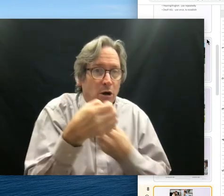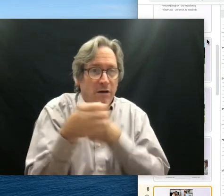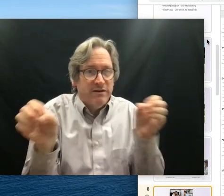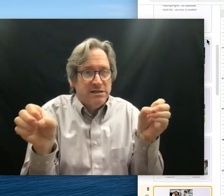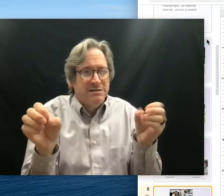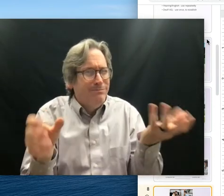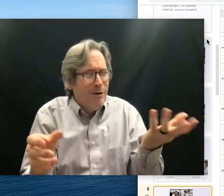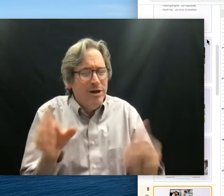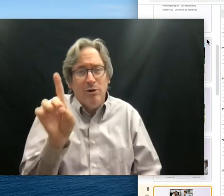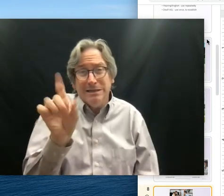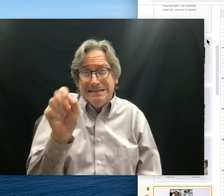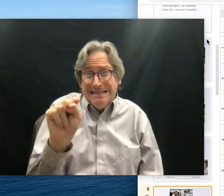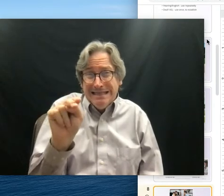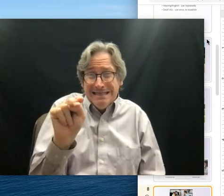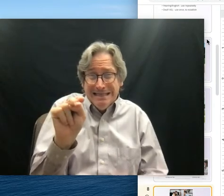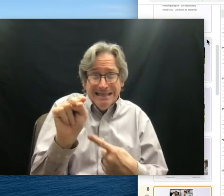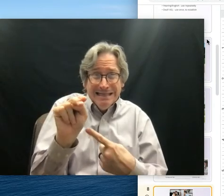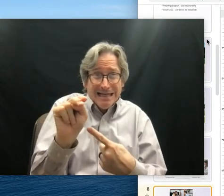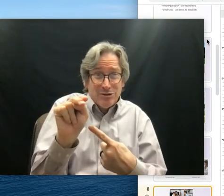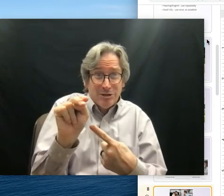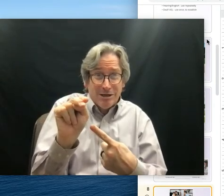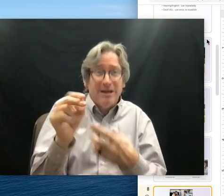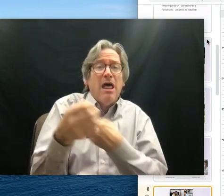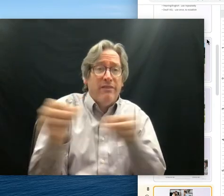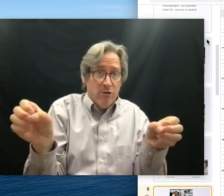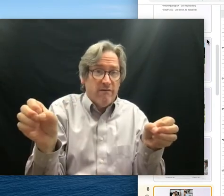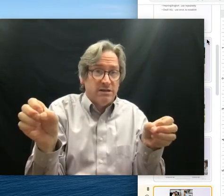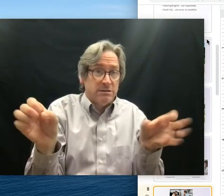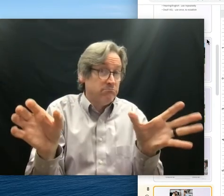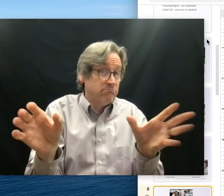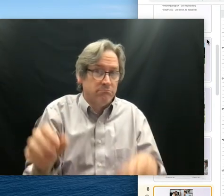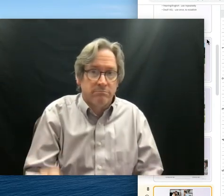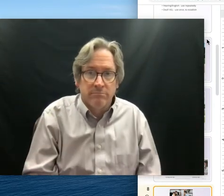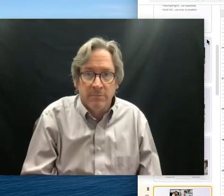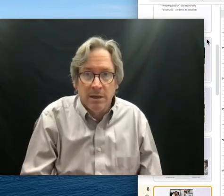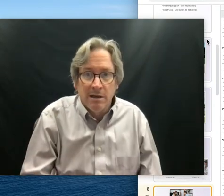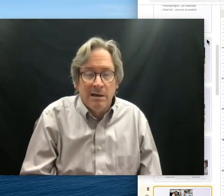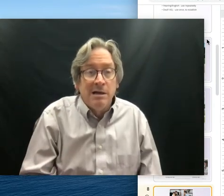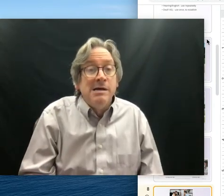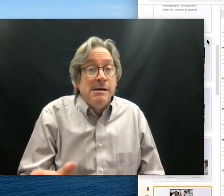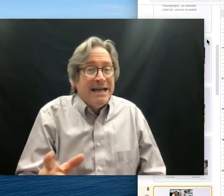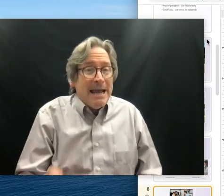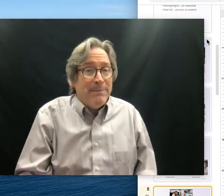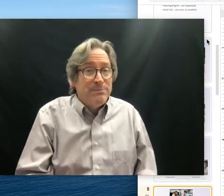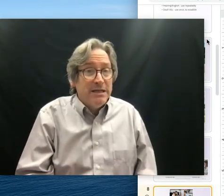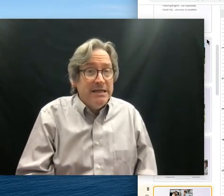office but we know dean that's who we're talking about their office campus police